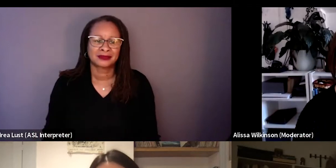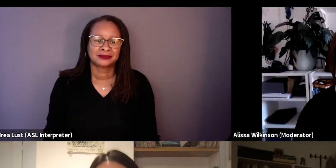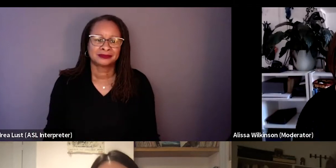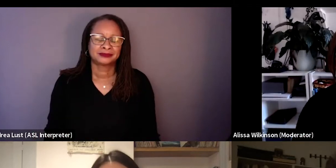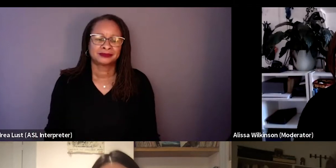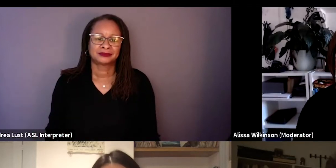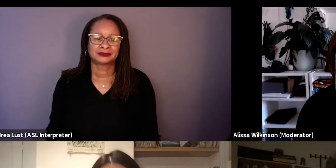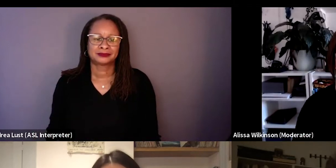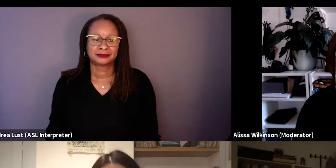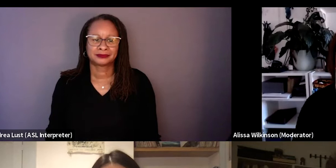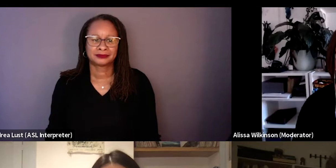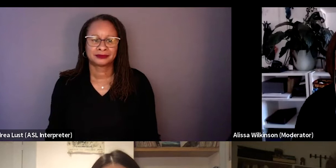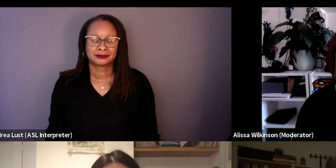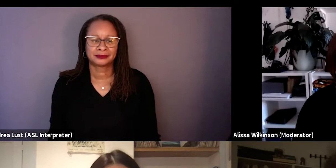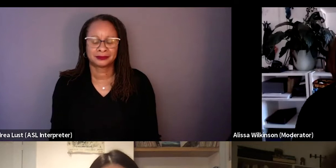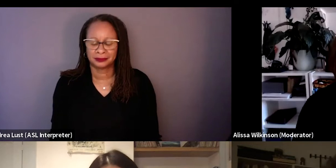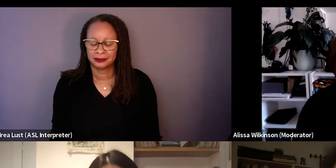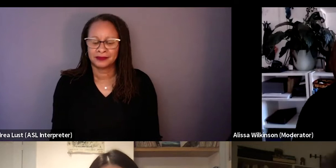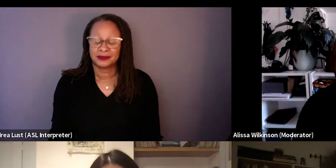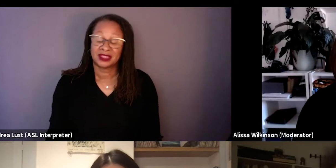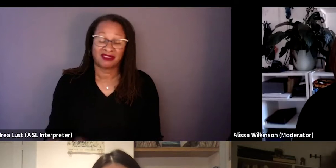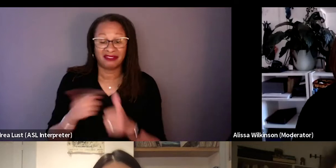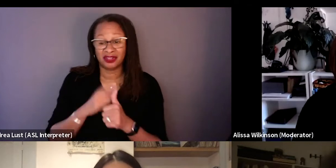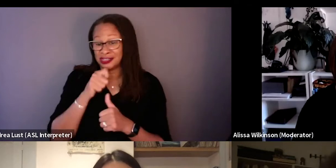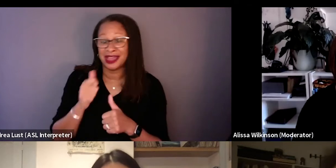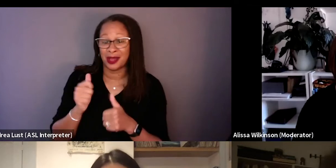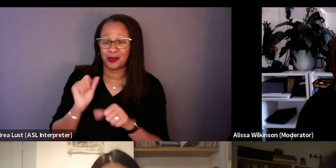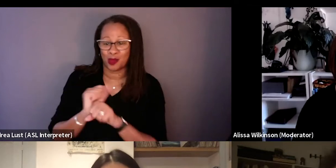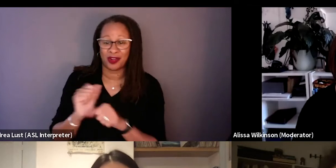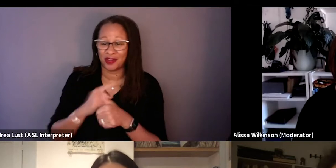was not our first film or project together. We did it before and we knew